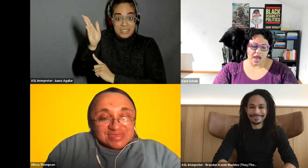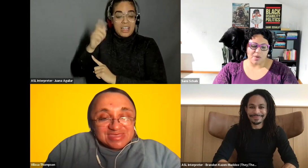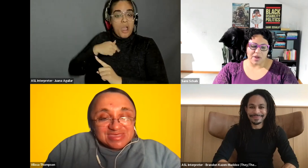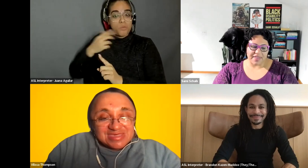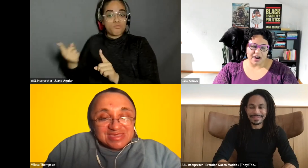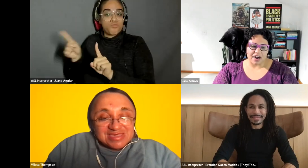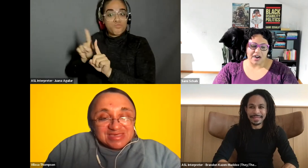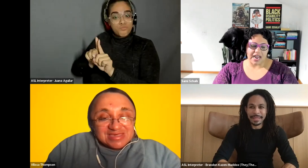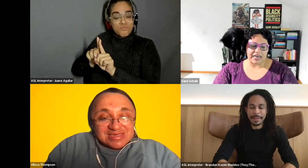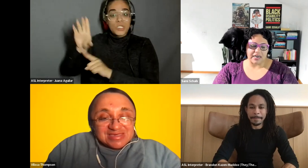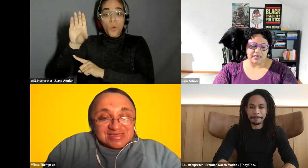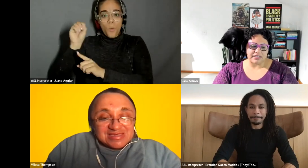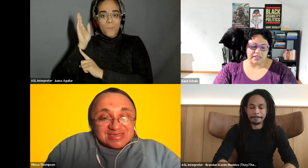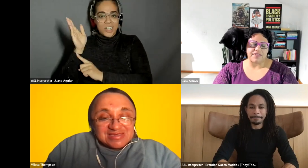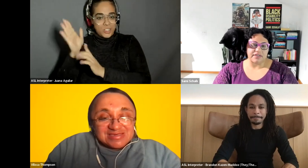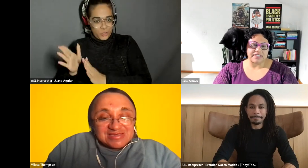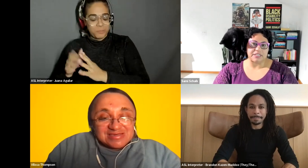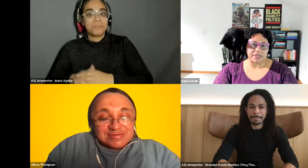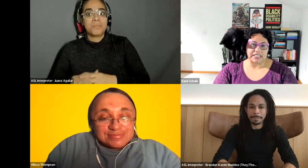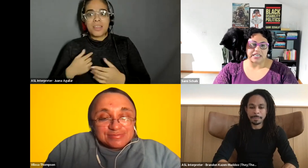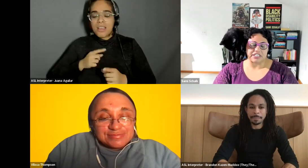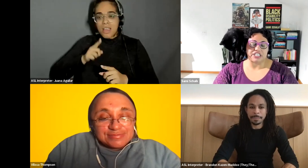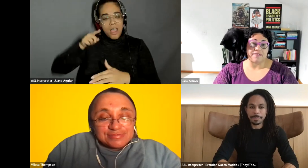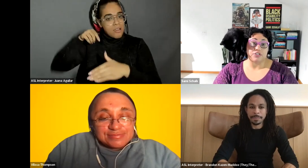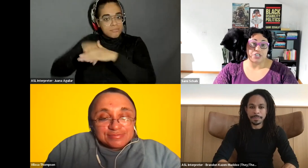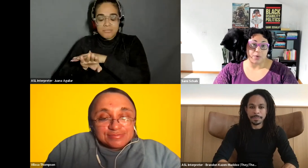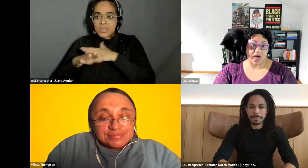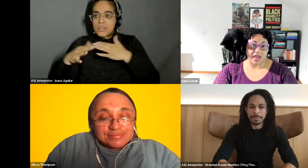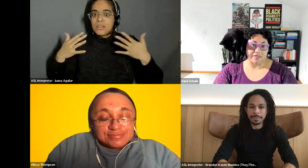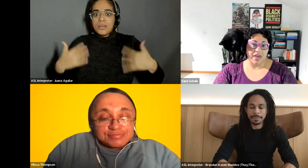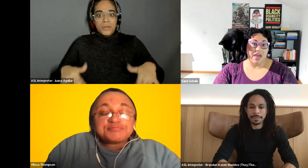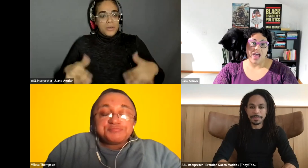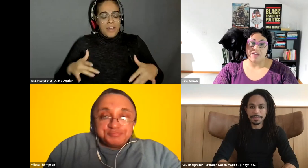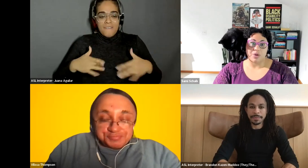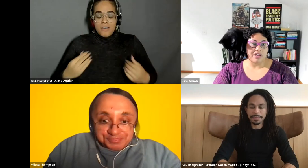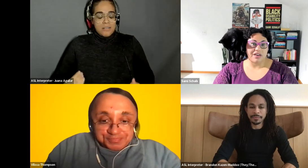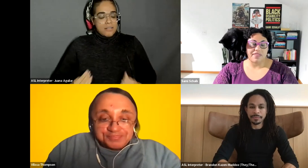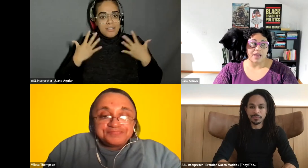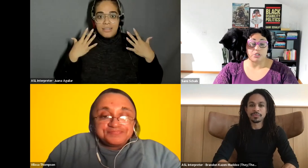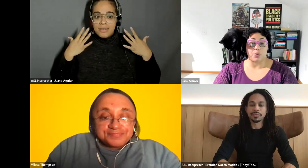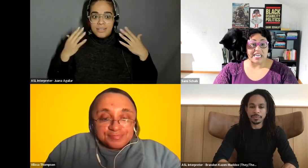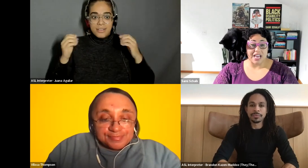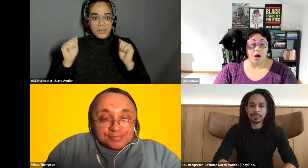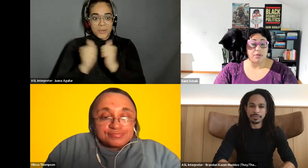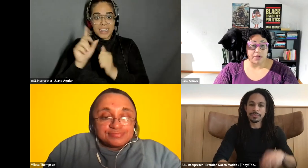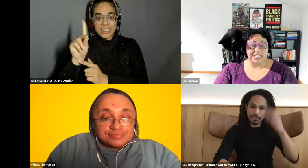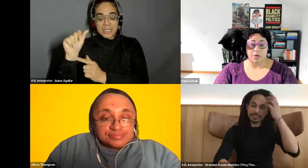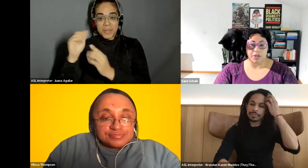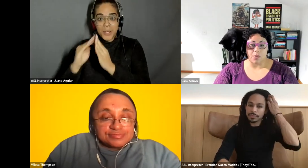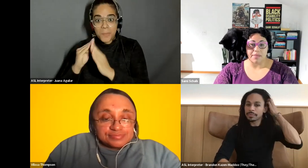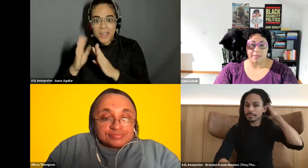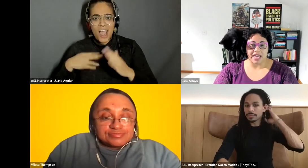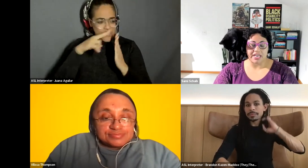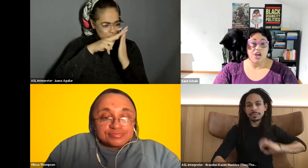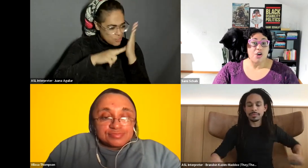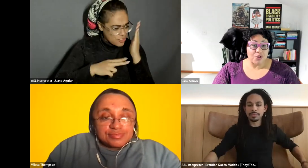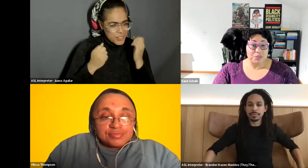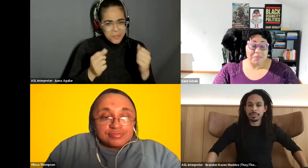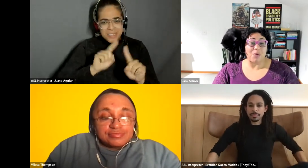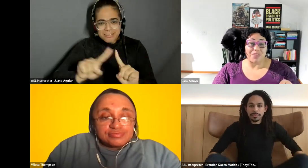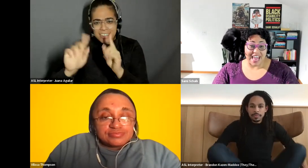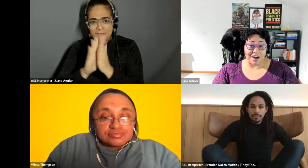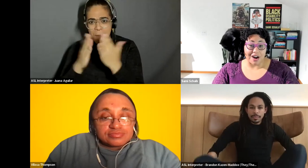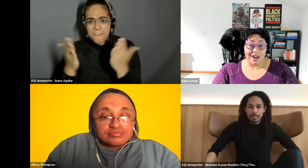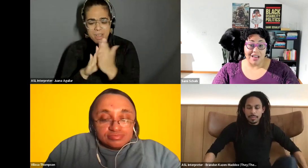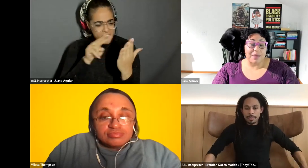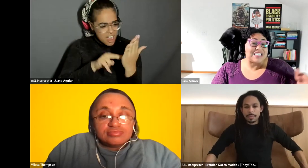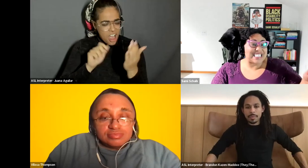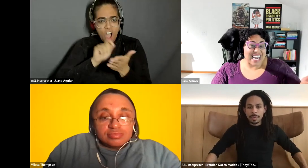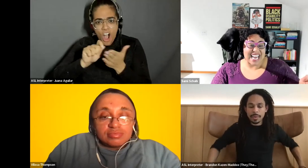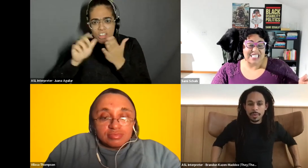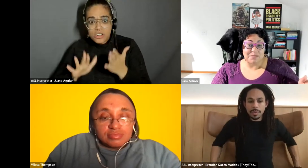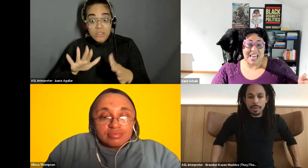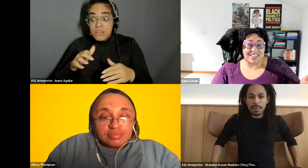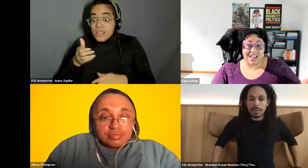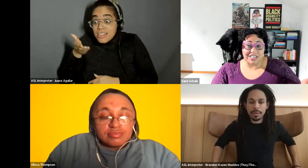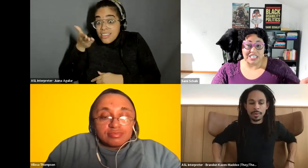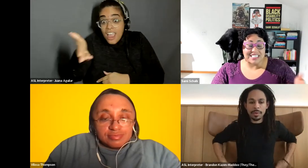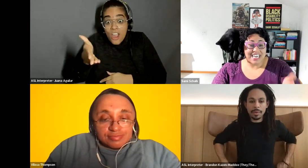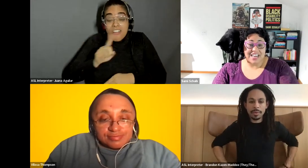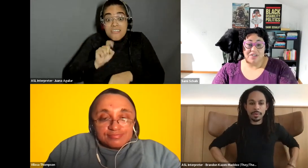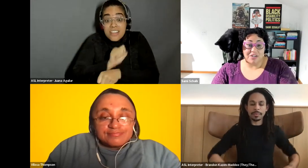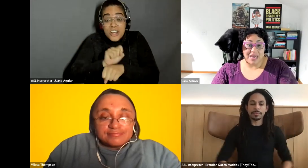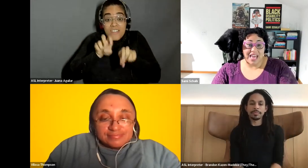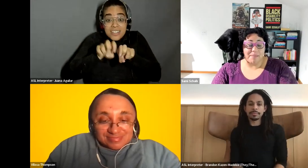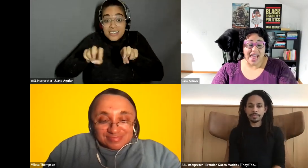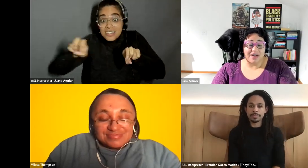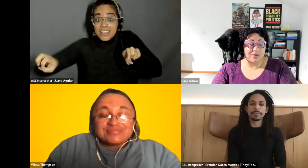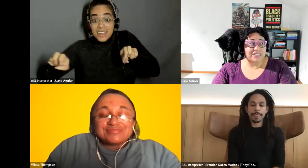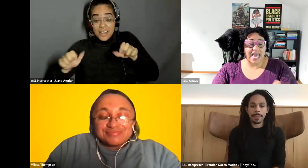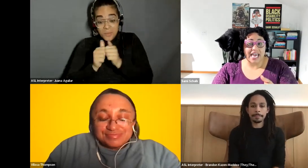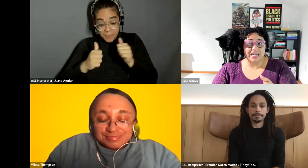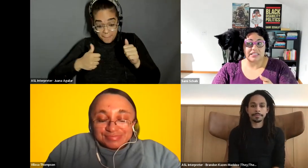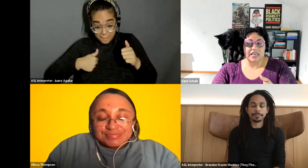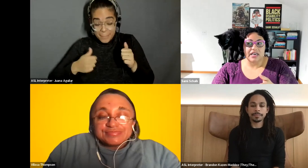Sami Schalk: I went there, and the field of Disability studies just felt so alive. Everyone that I was reading all the books that were blowing my mind. Those people were there. They were sitting next to me at lunch and sitting in front of me at panels, and